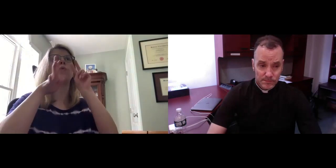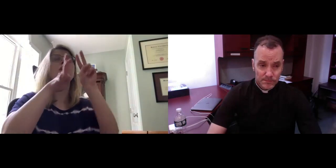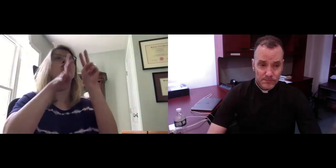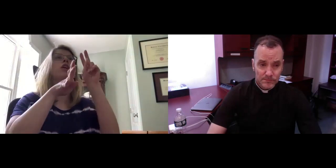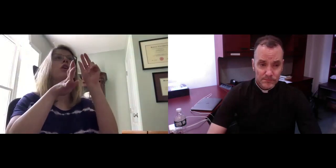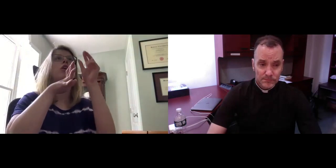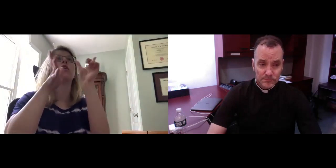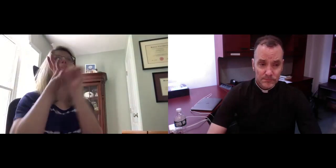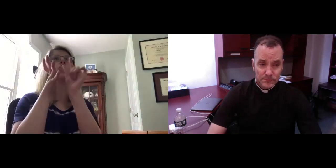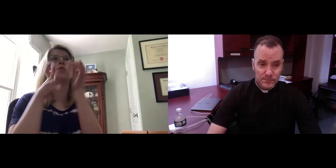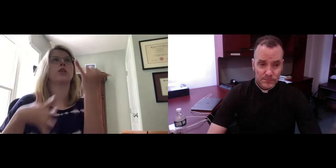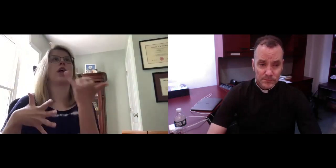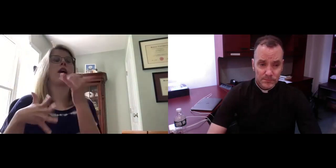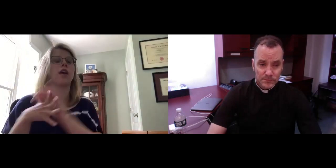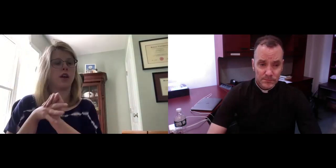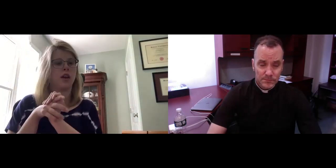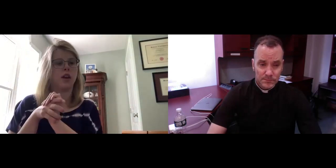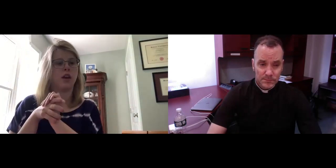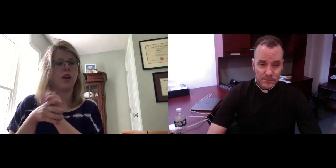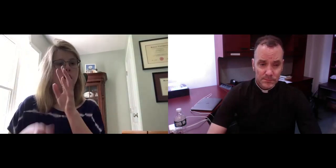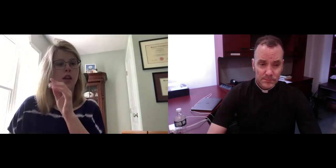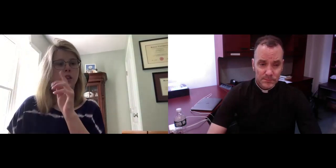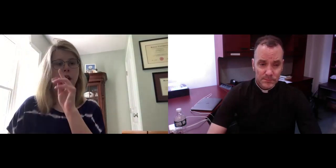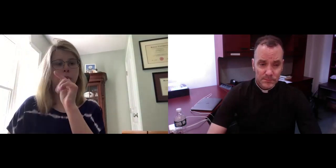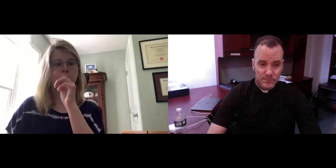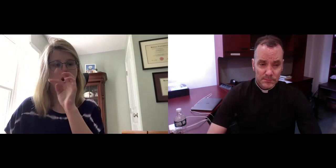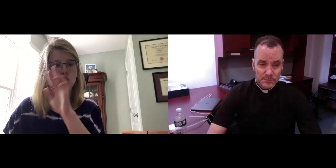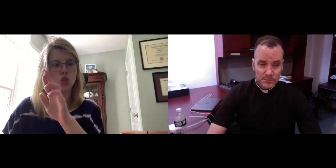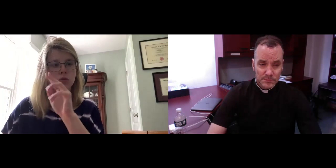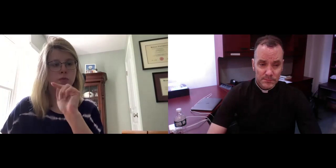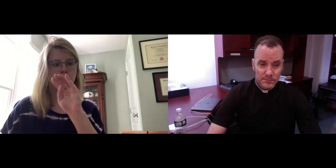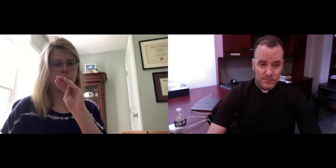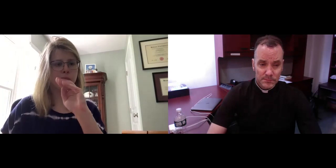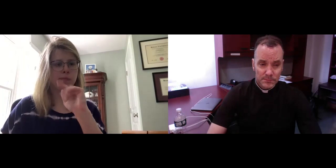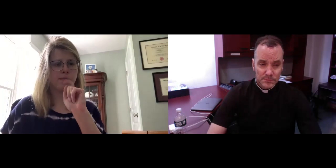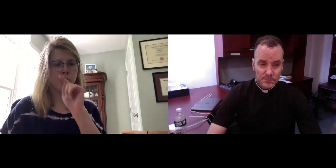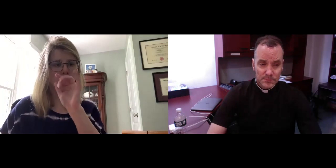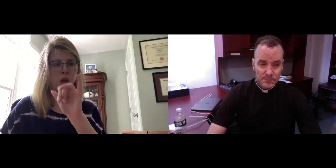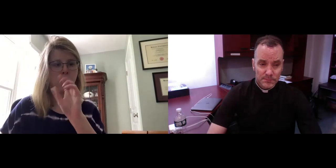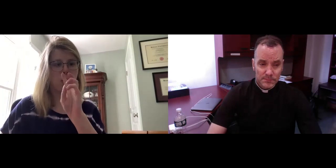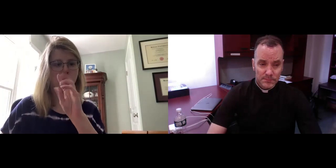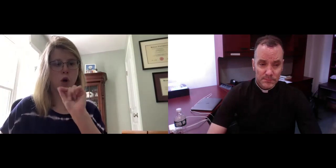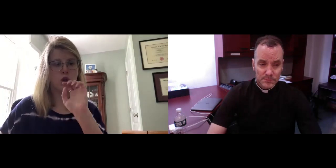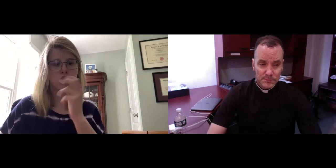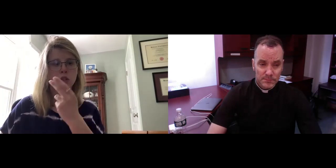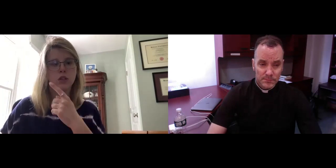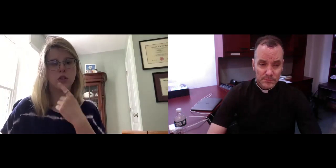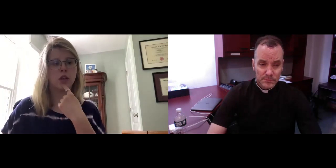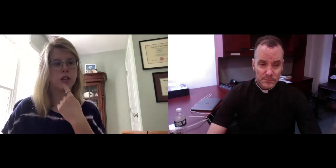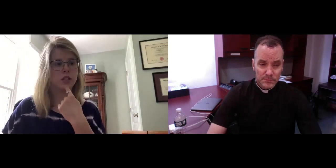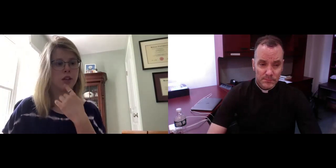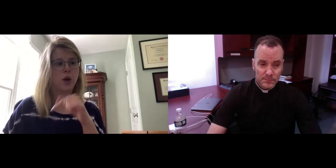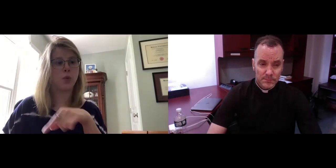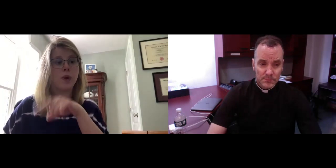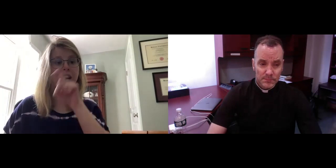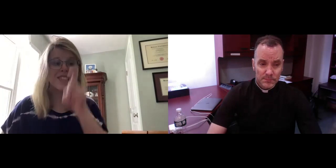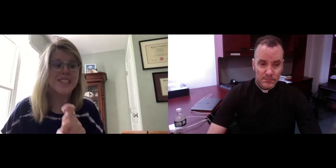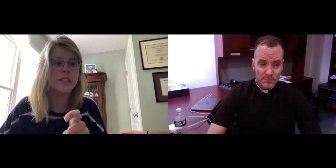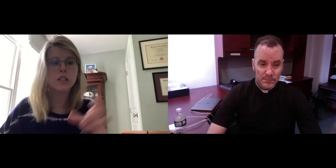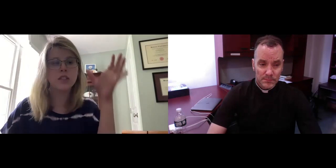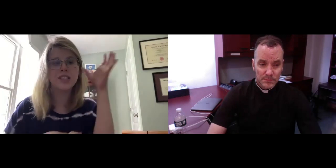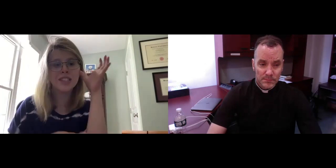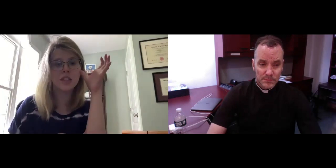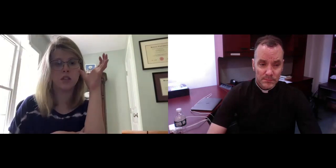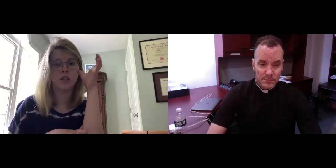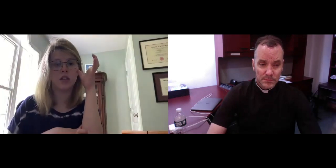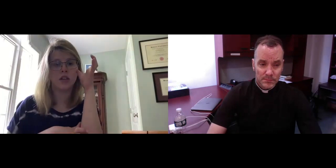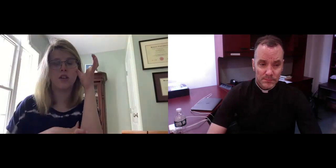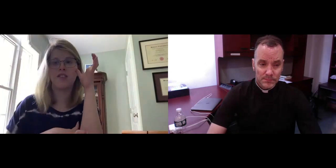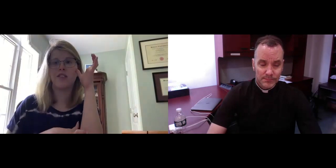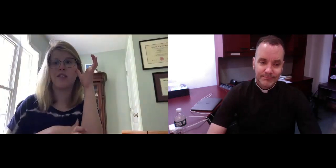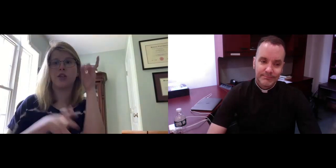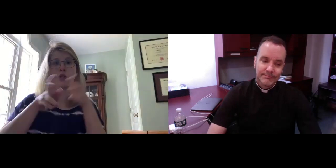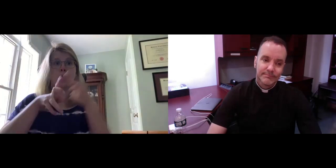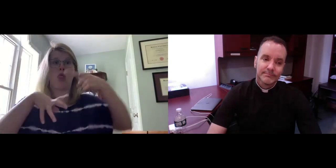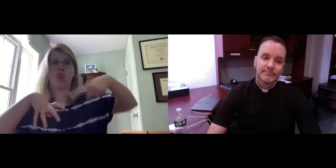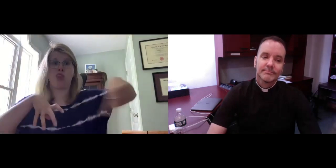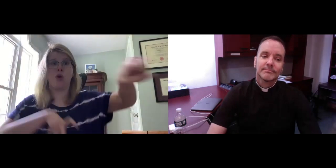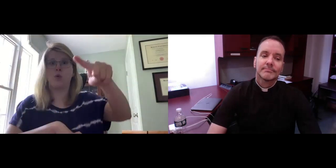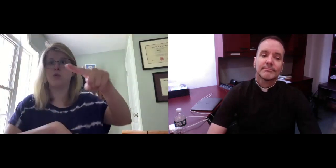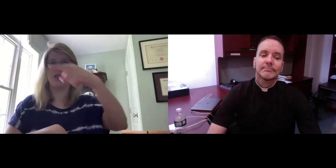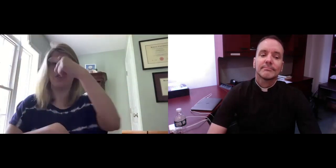I read in the newspaper today Mayor Marty Walsh